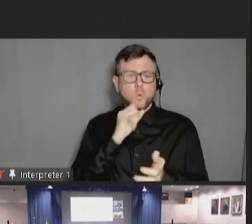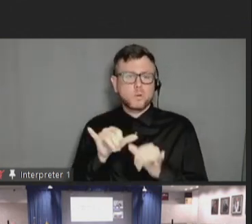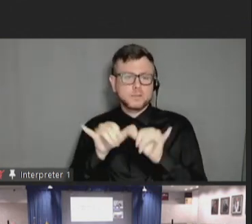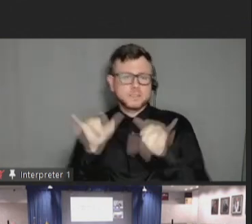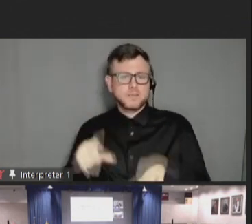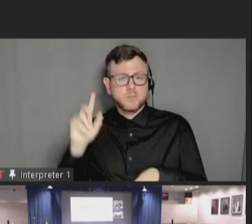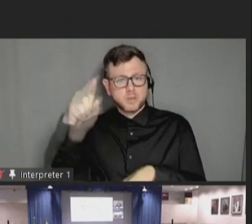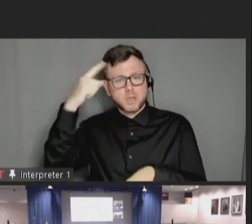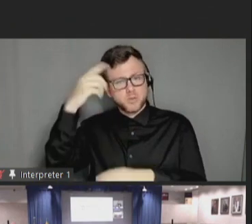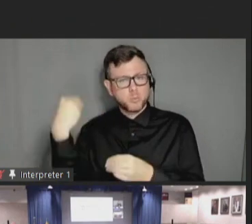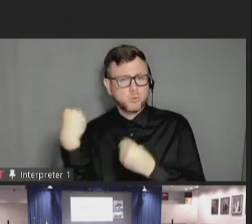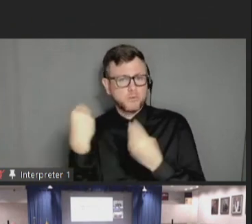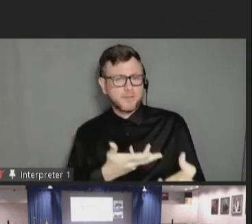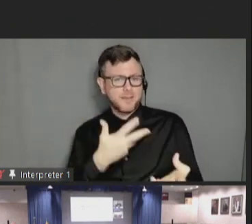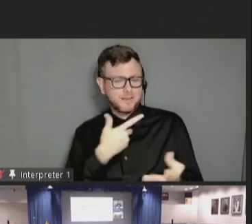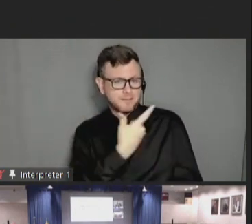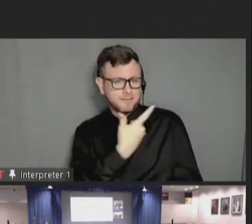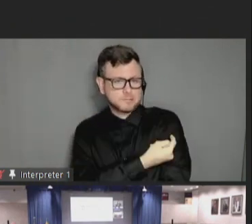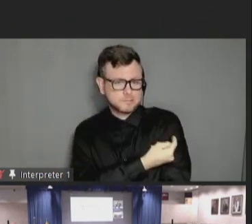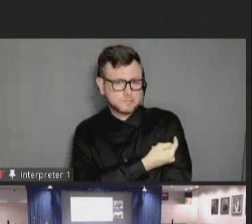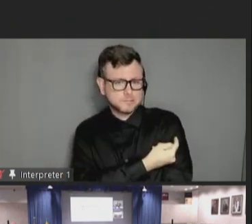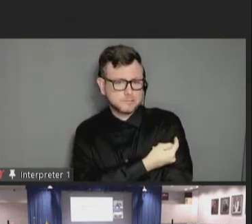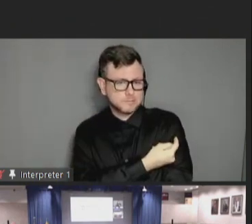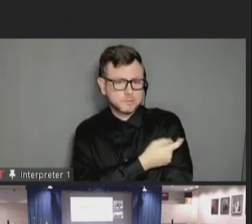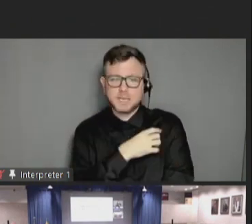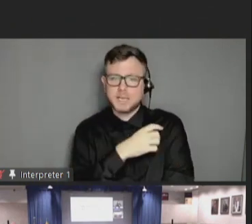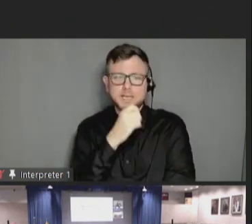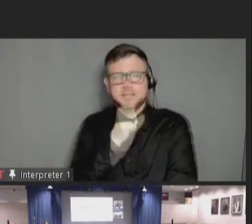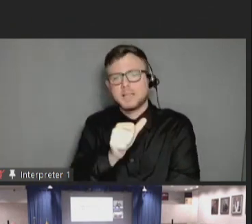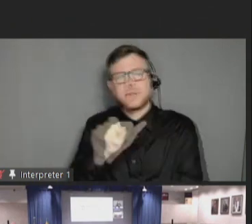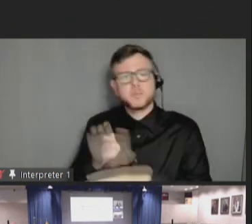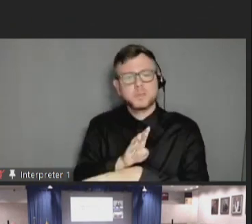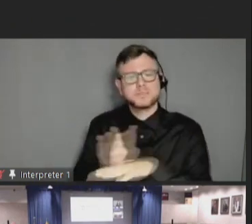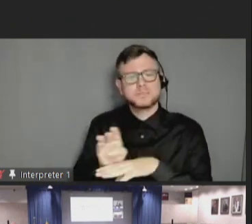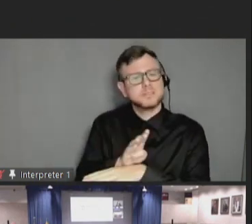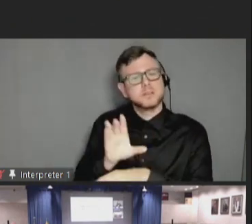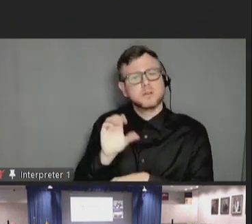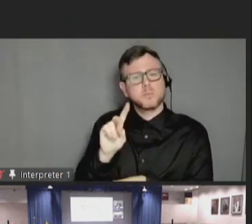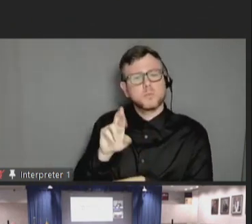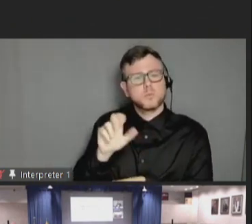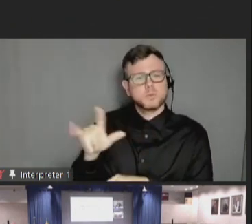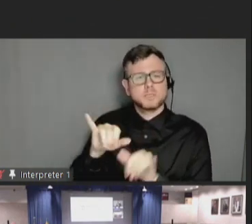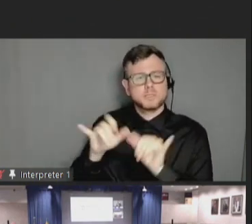provided the vaccine and not the commercial system where now, the insurance plans have to pay for